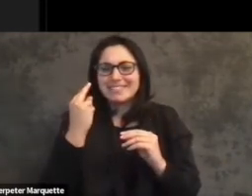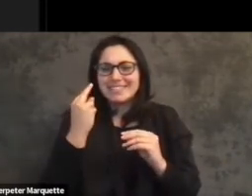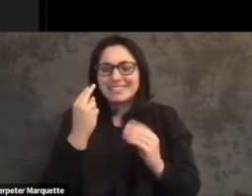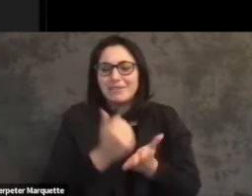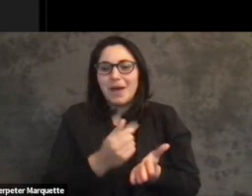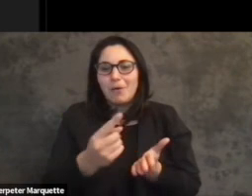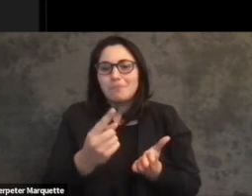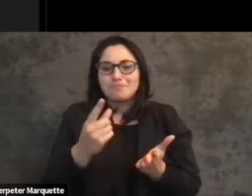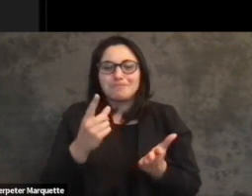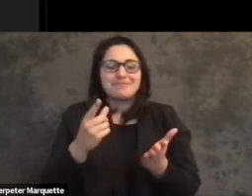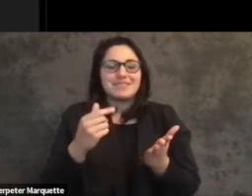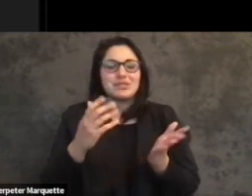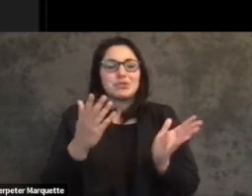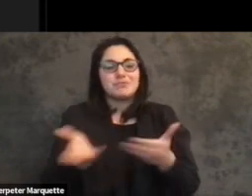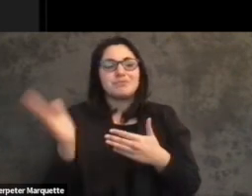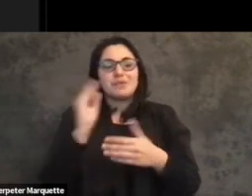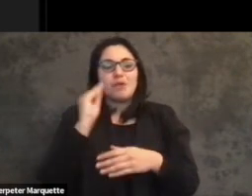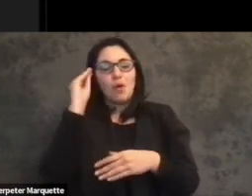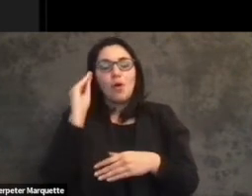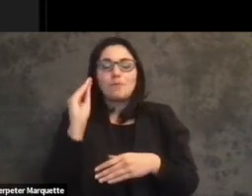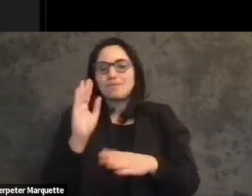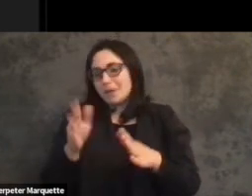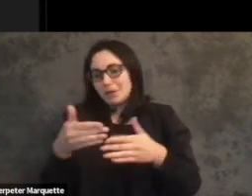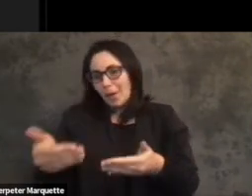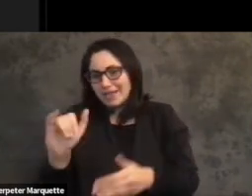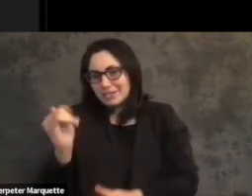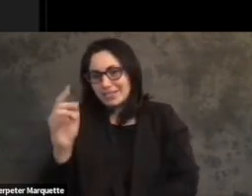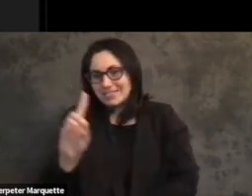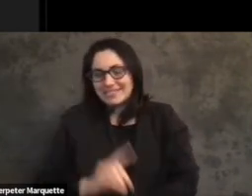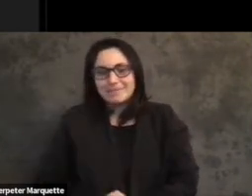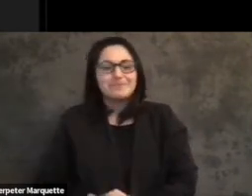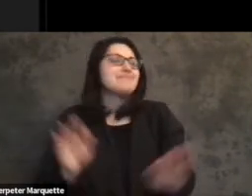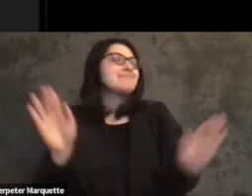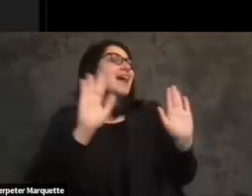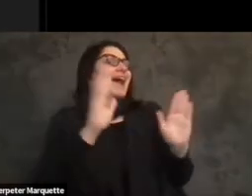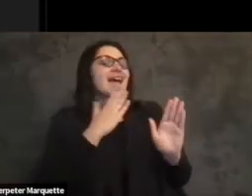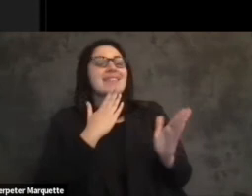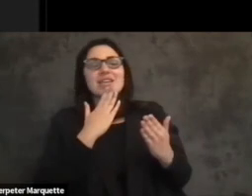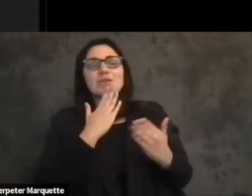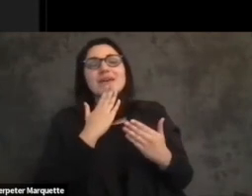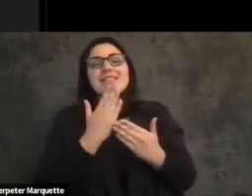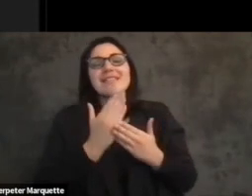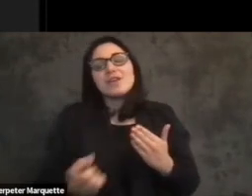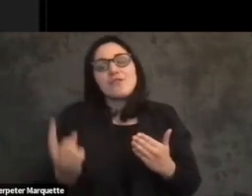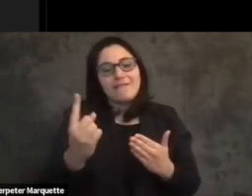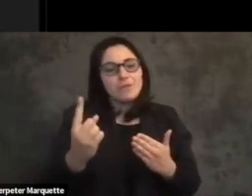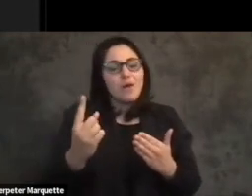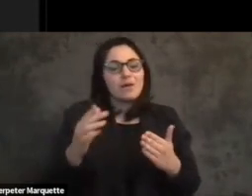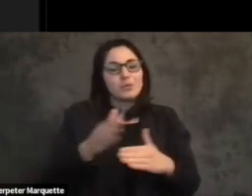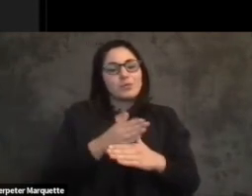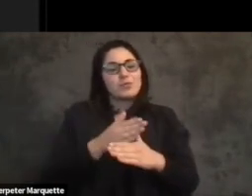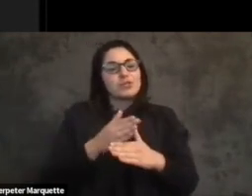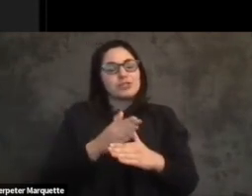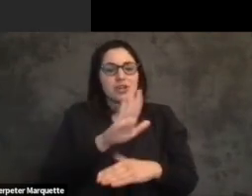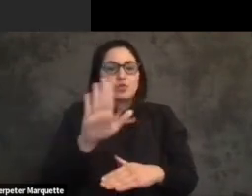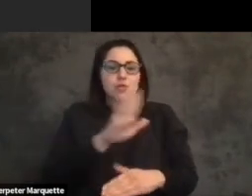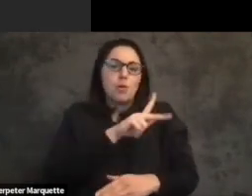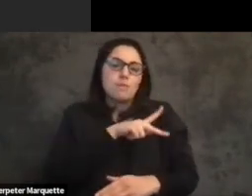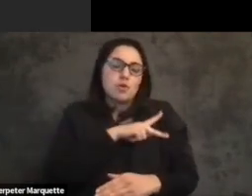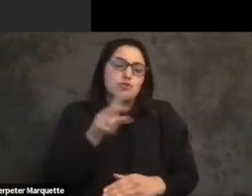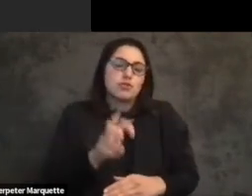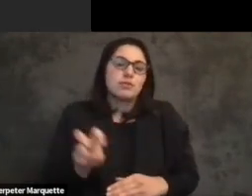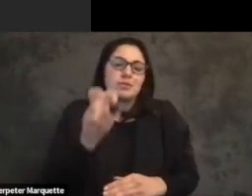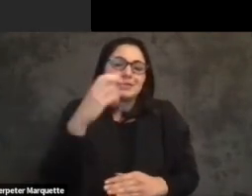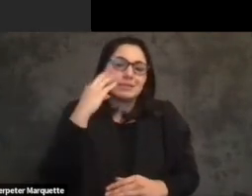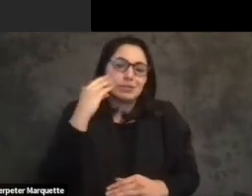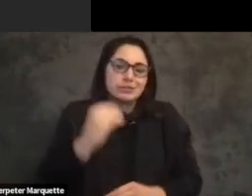Or do we read the prompt first, these are some prompts to send you off reflecting, but